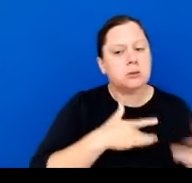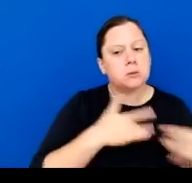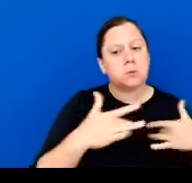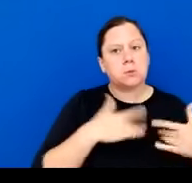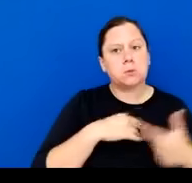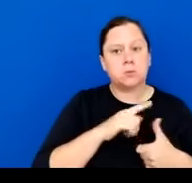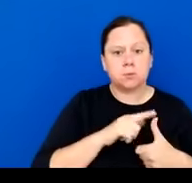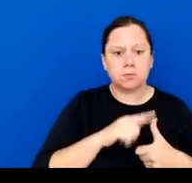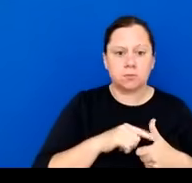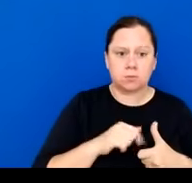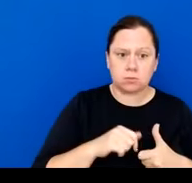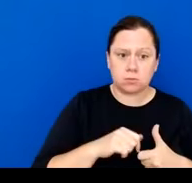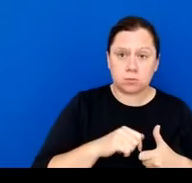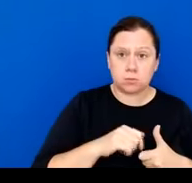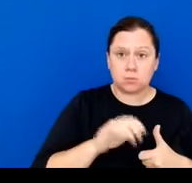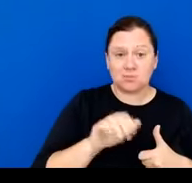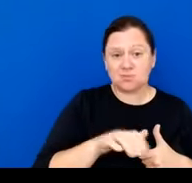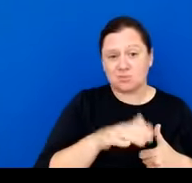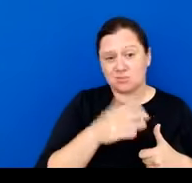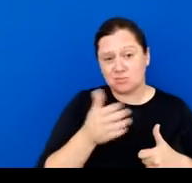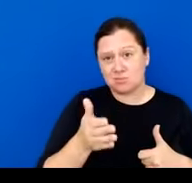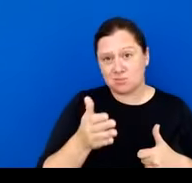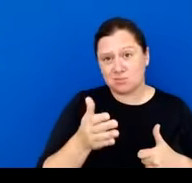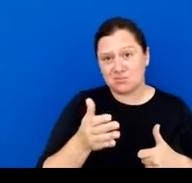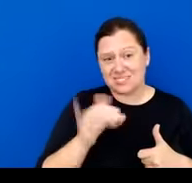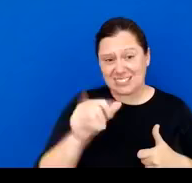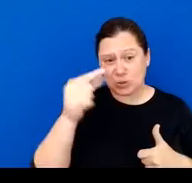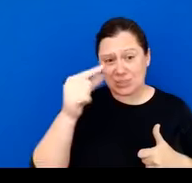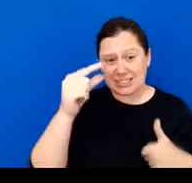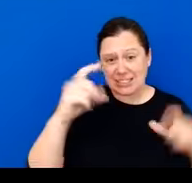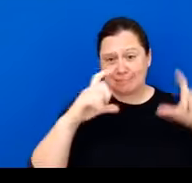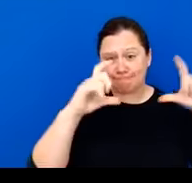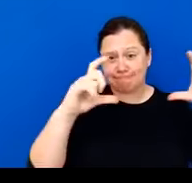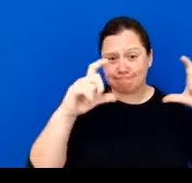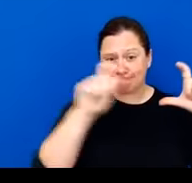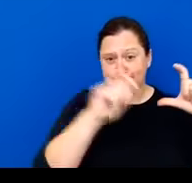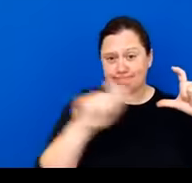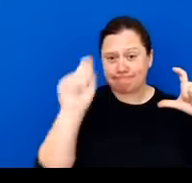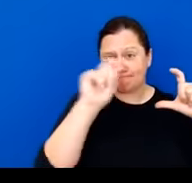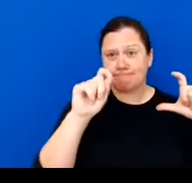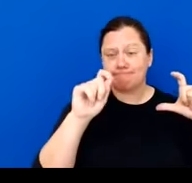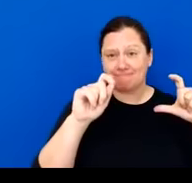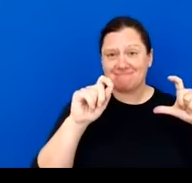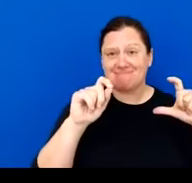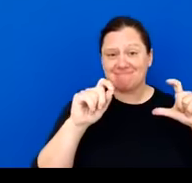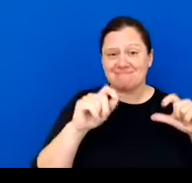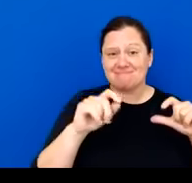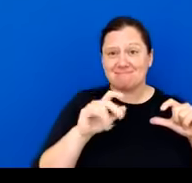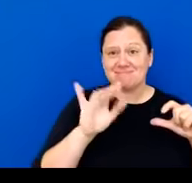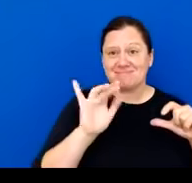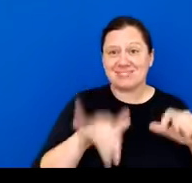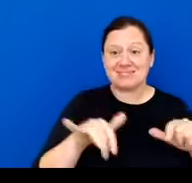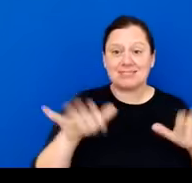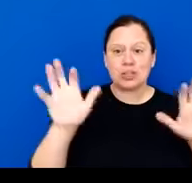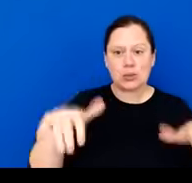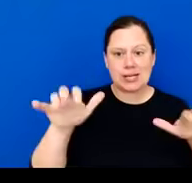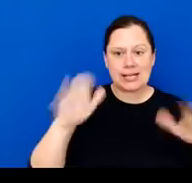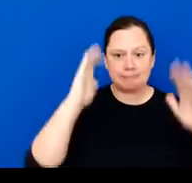look at all this green here the next few days expecting quite a bit of rain so tomorrow by tomorrow evening we expect